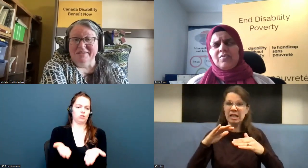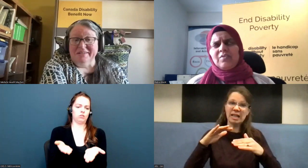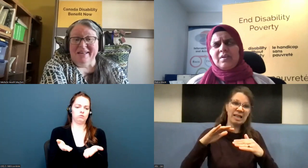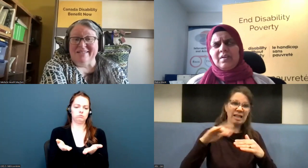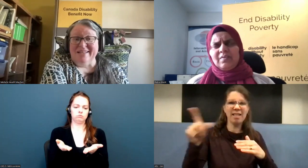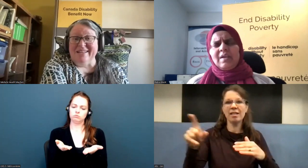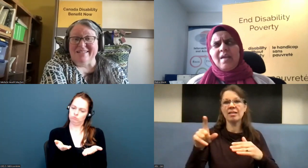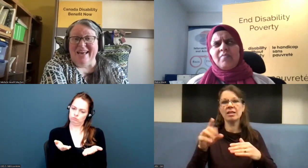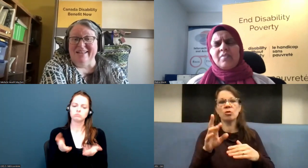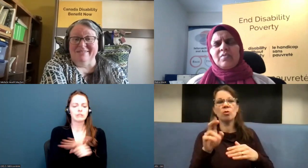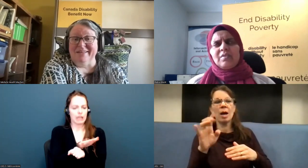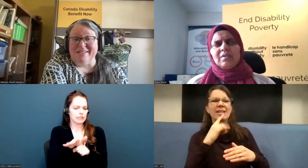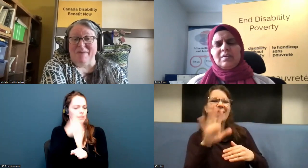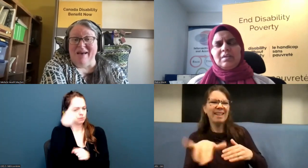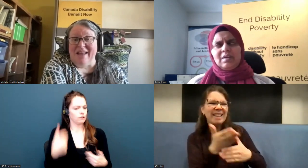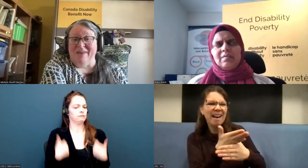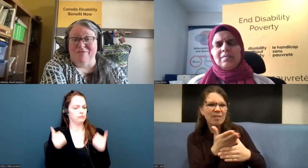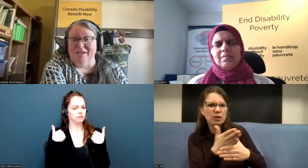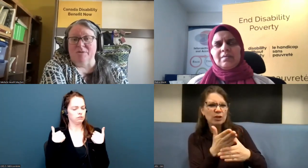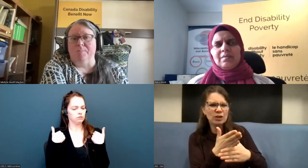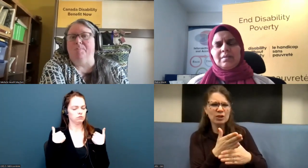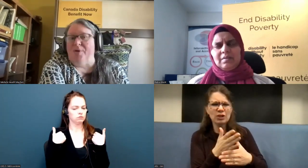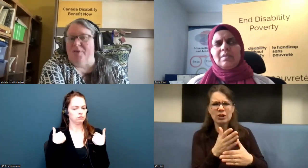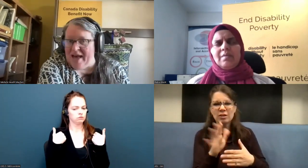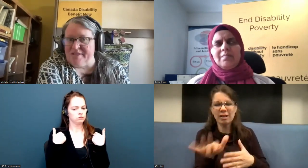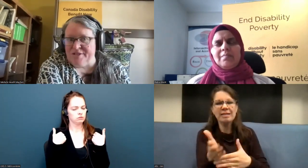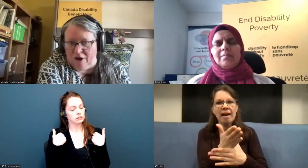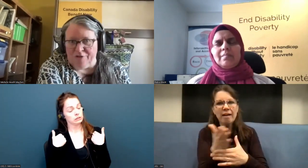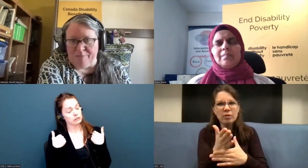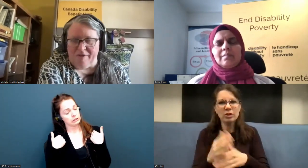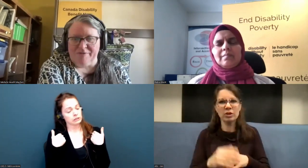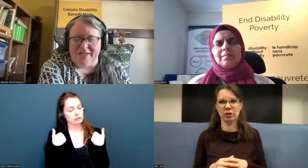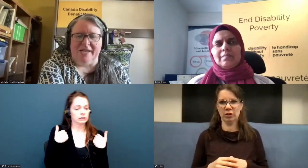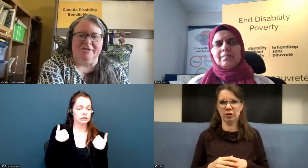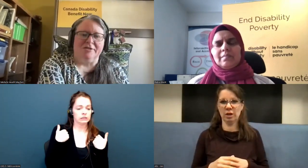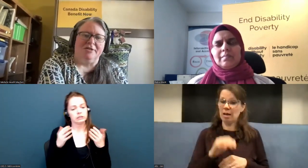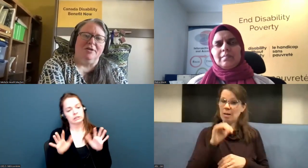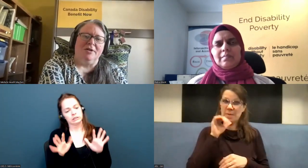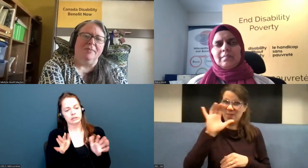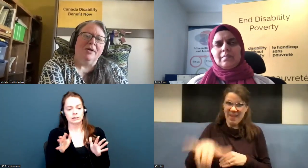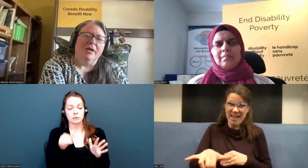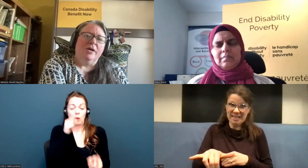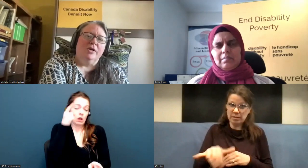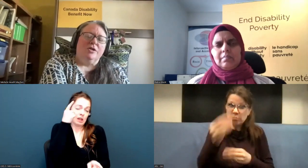Michelle: IT'S ABOUT AN AVERAGE, BUT THAT IS NOT THE POVERTY LINE, JUST SO YOU KNOW.